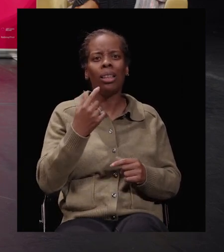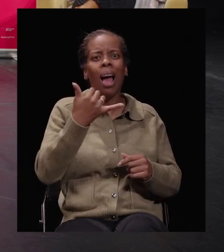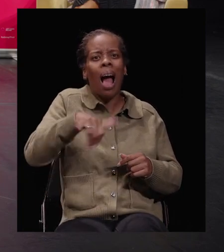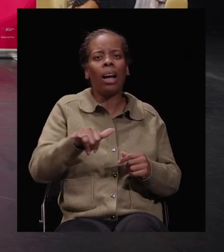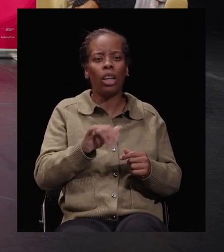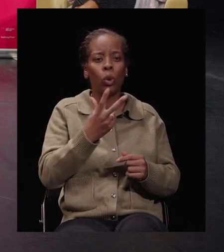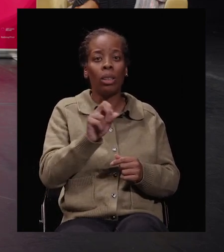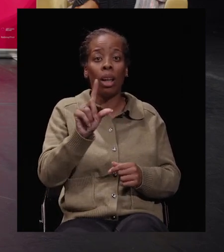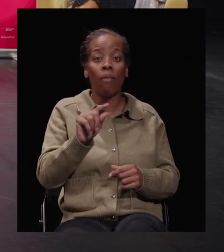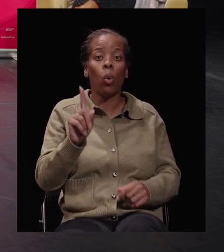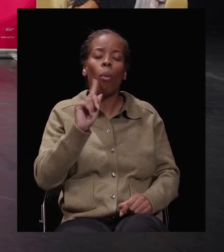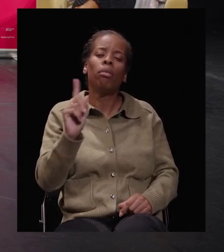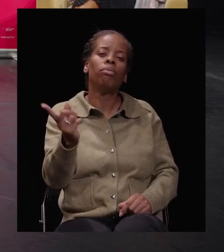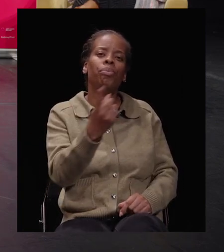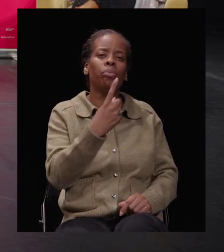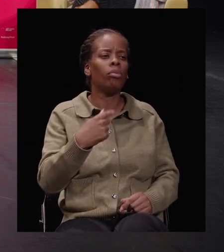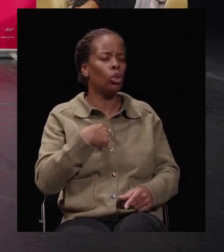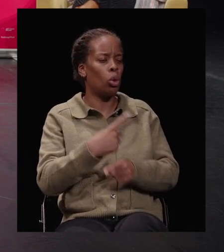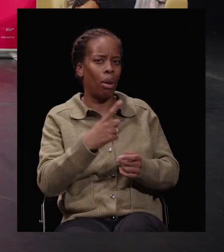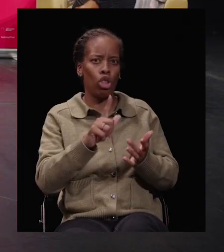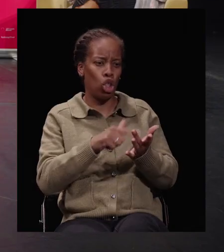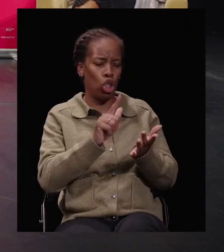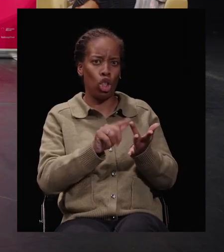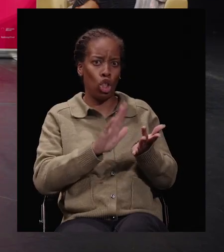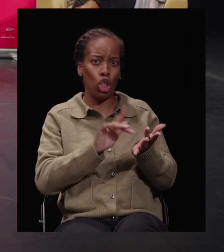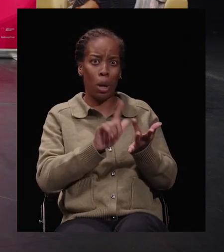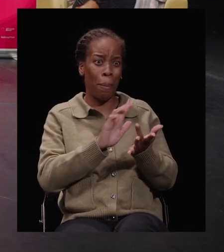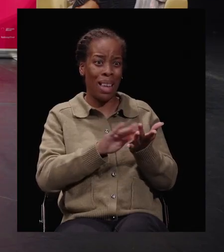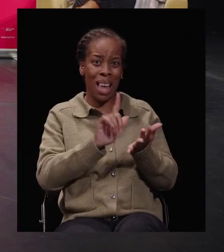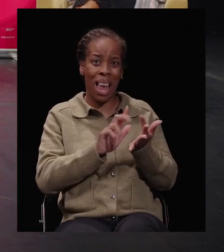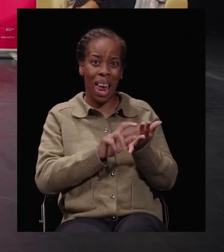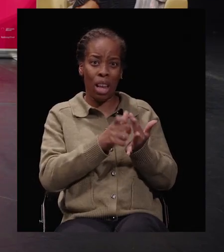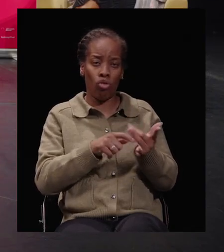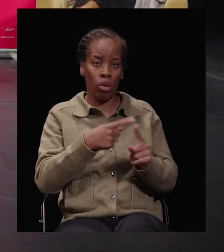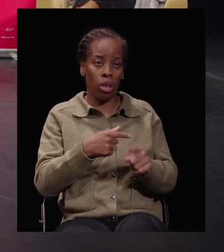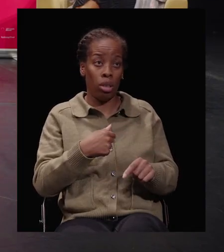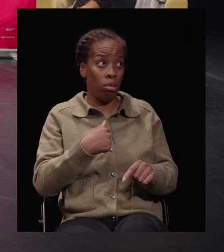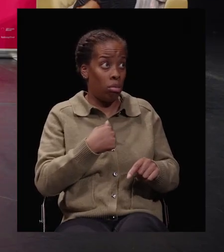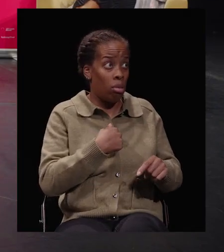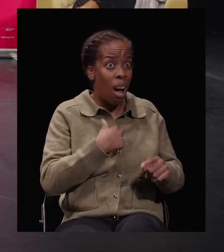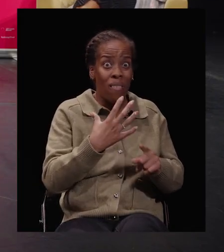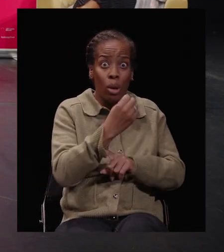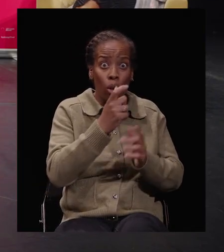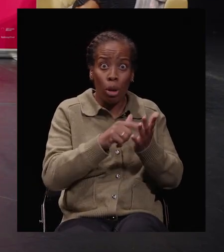This young woman comes, talks all about Jimi Hendrix. I didn't discover Jimi Hendrix till I was like 20. Where you been, mate?